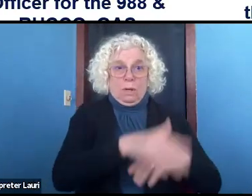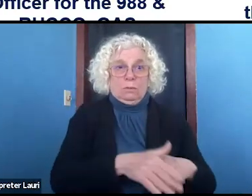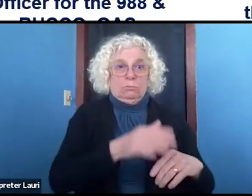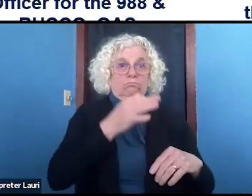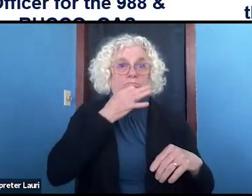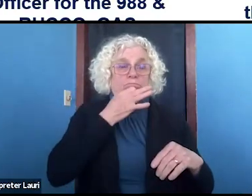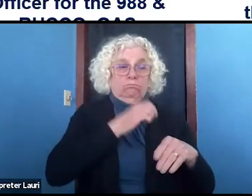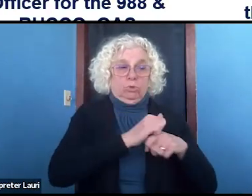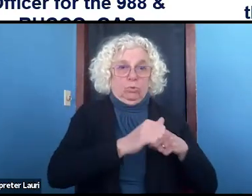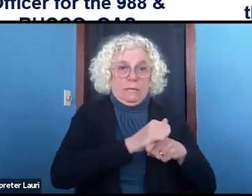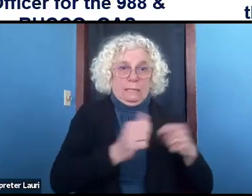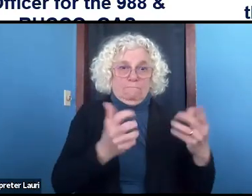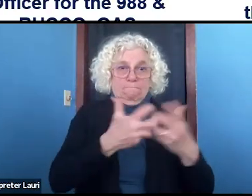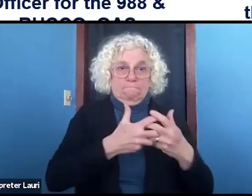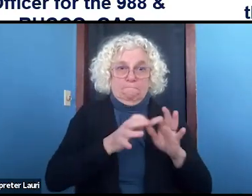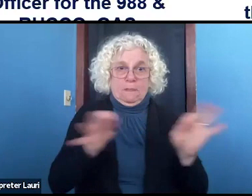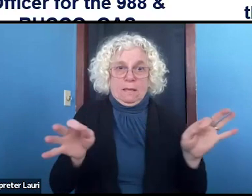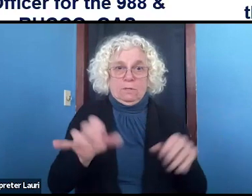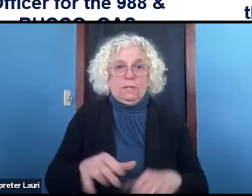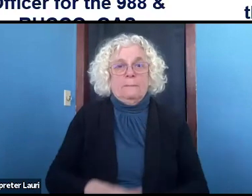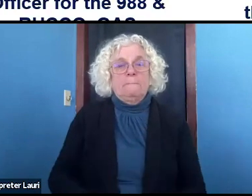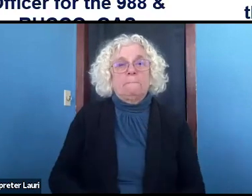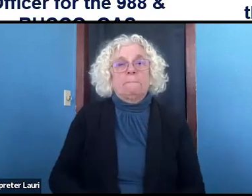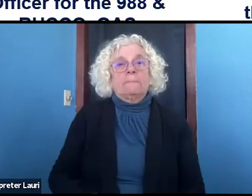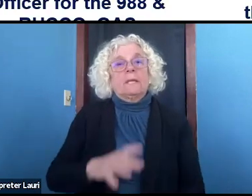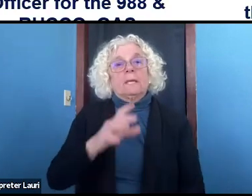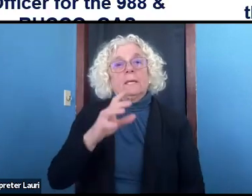specialized call text and chat supports for LGBTQ